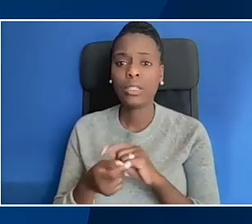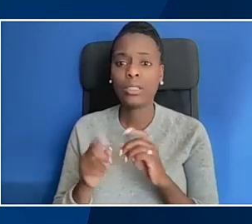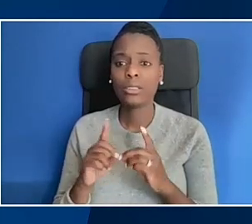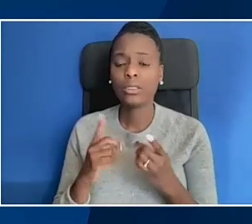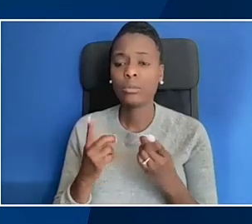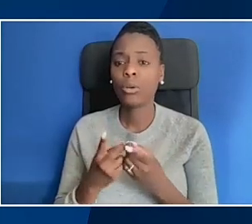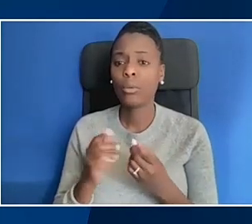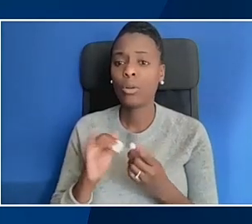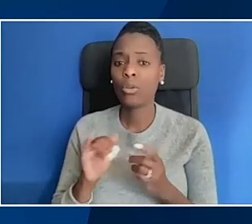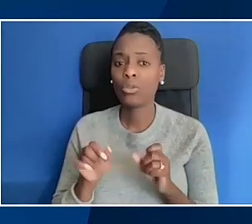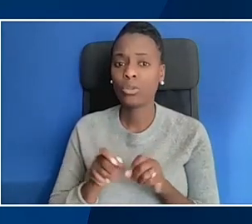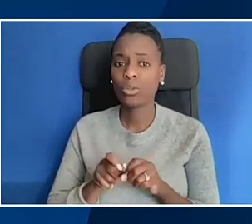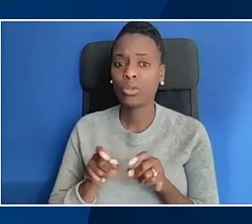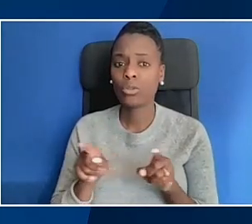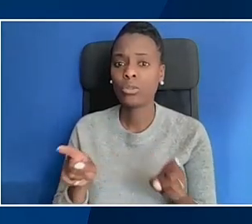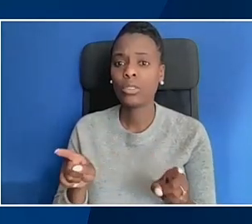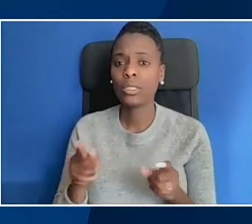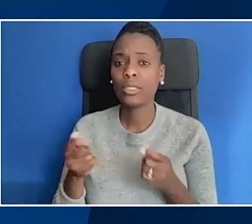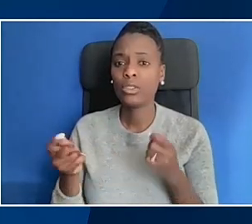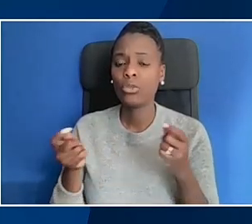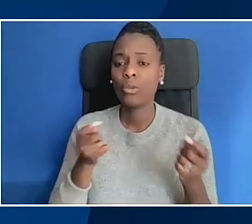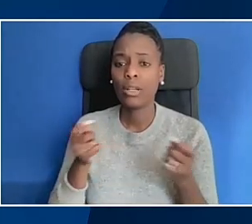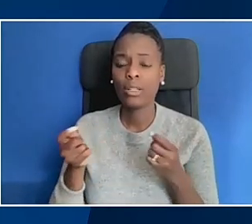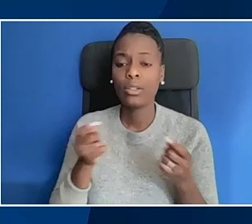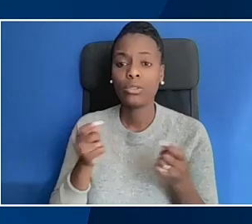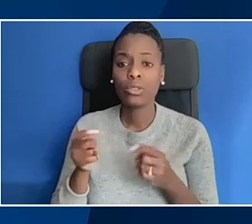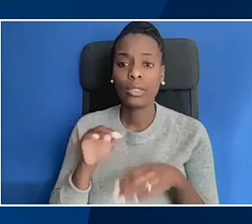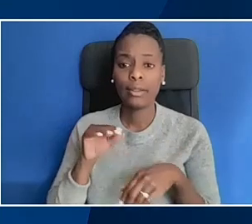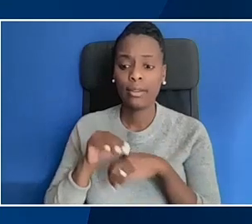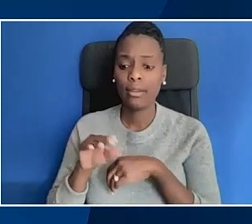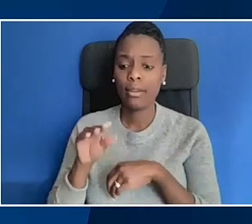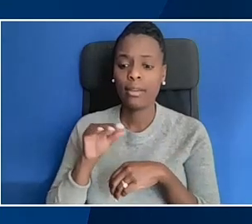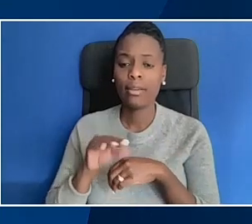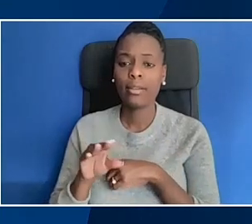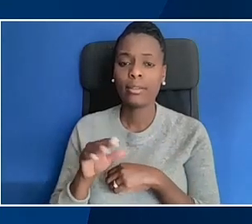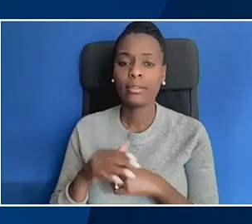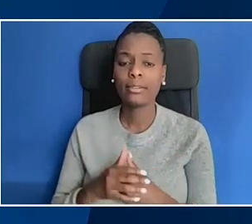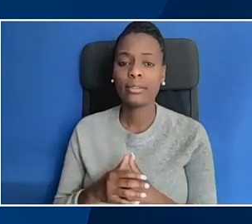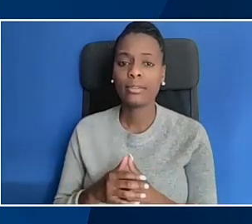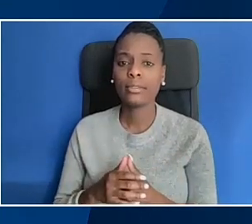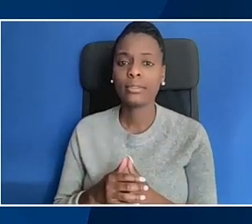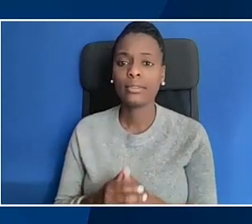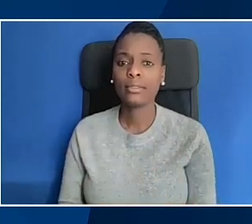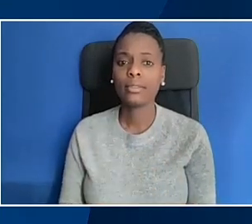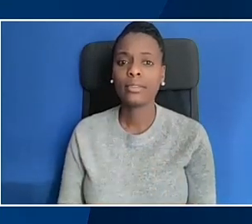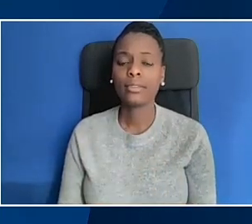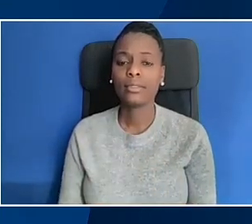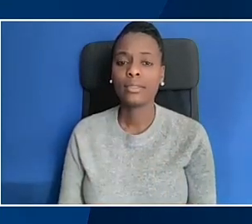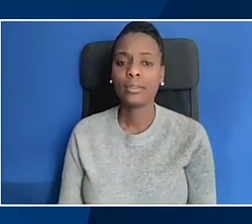subregulatory guidance for stakeholders to